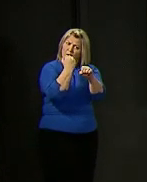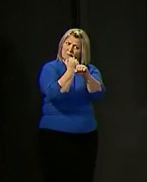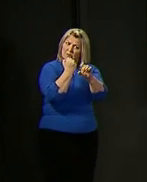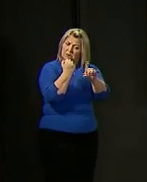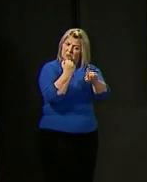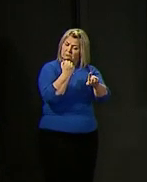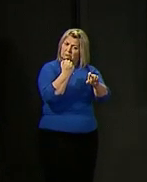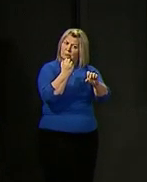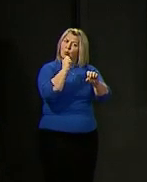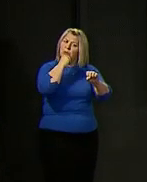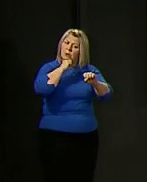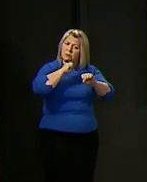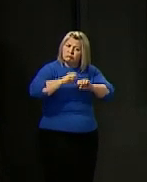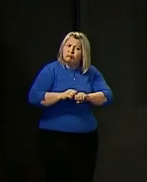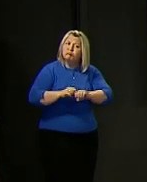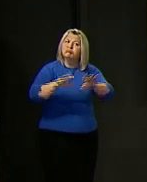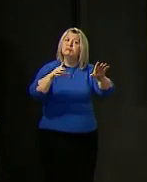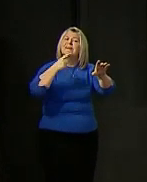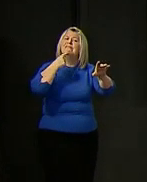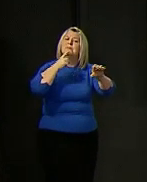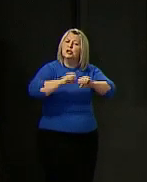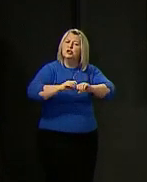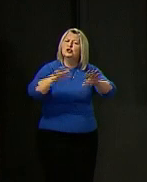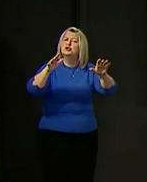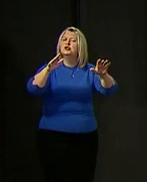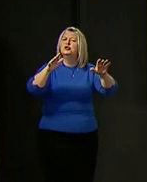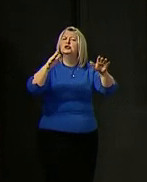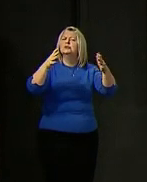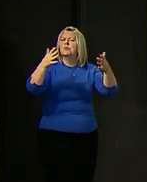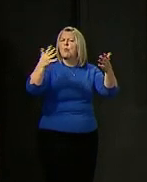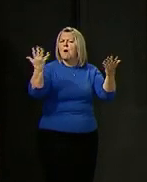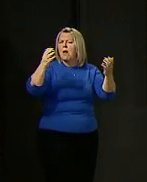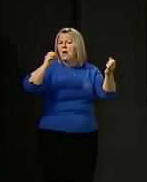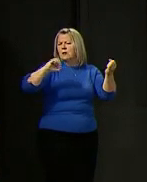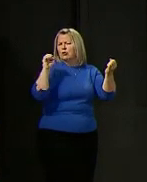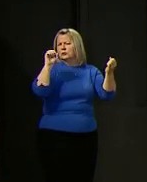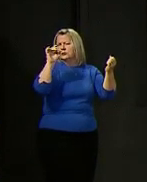ICU patients for example their ethnicity socioeconomic status or job profile